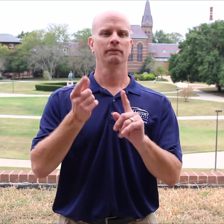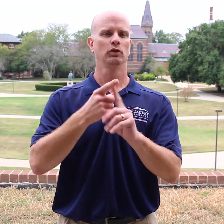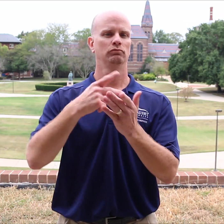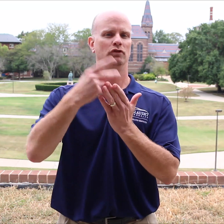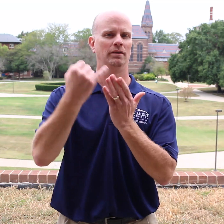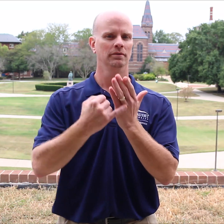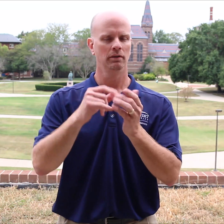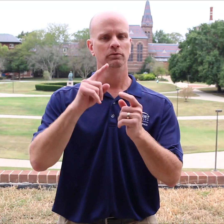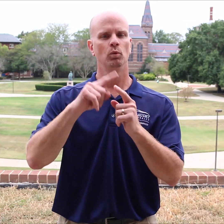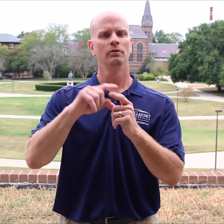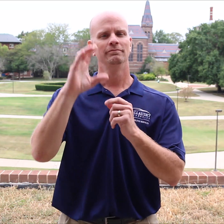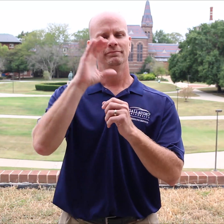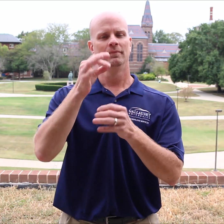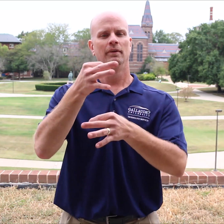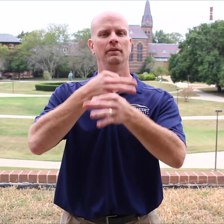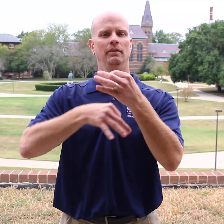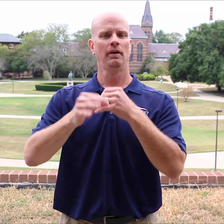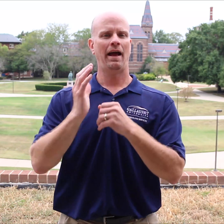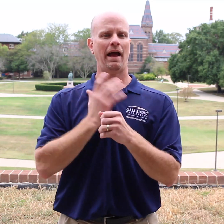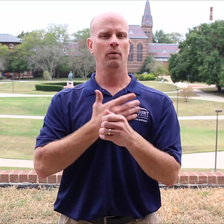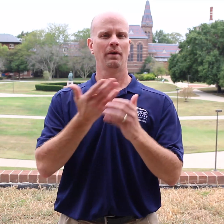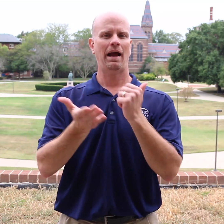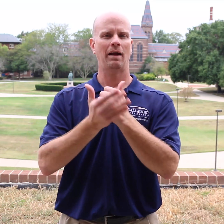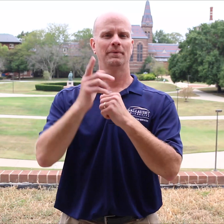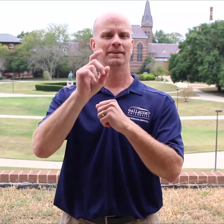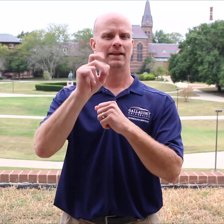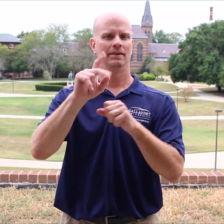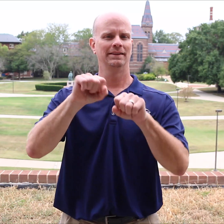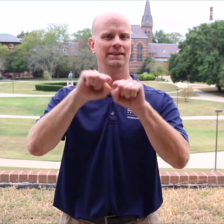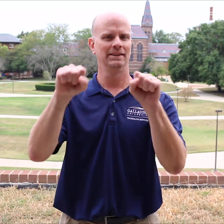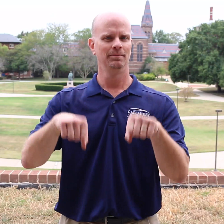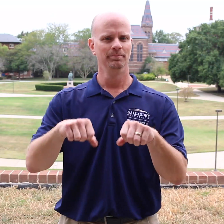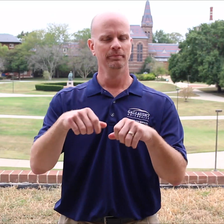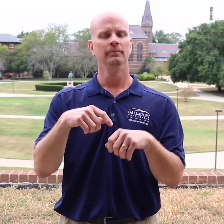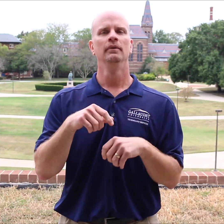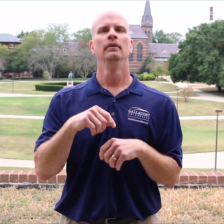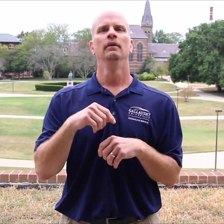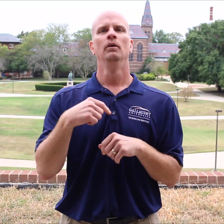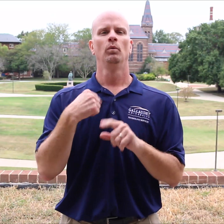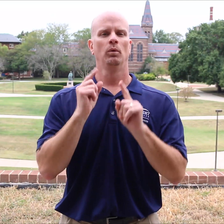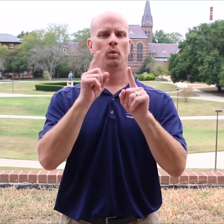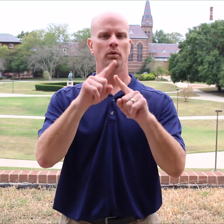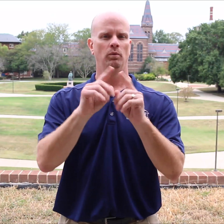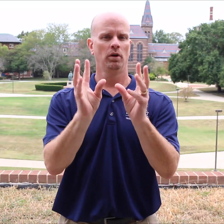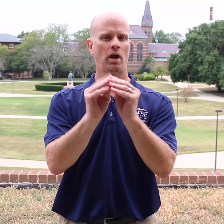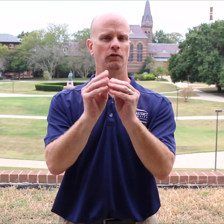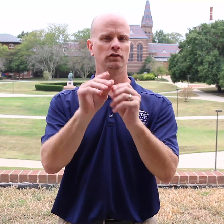One of my first projects was looking for a replacement for our help desk system.